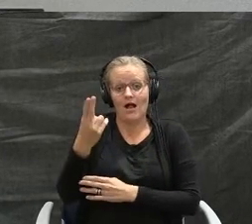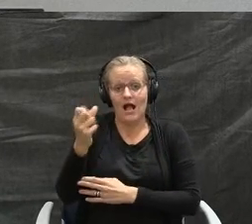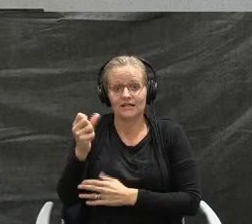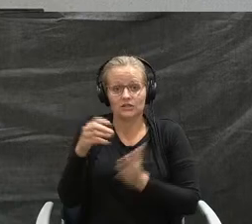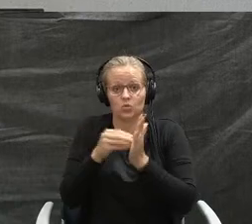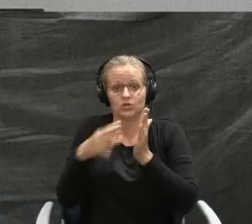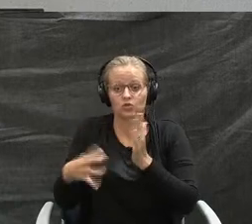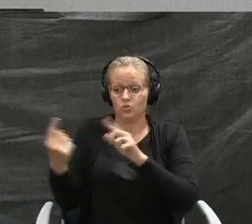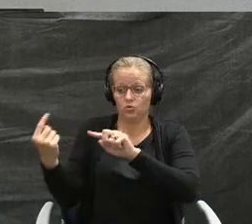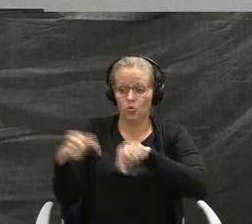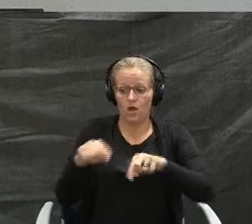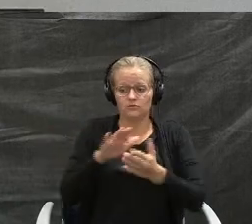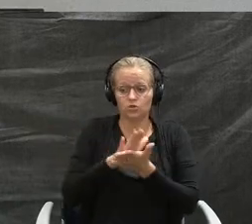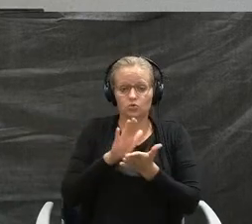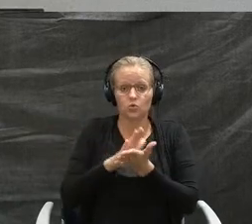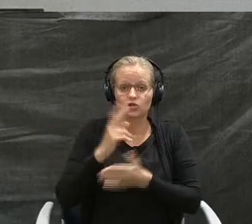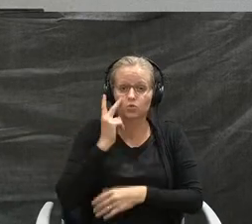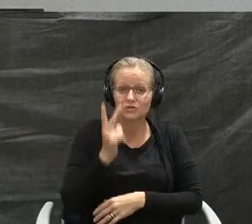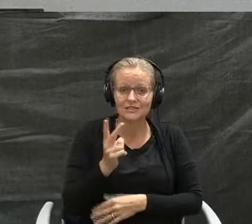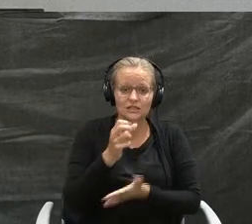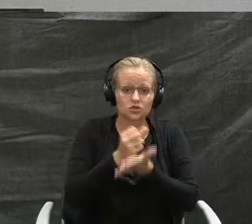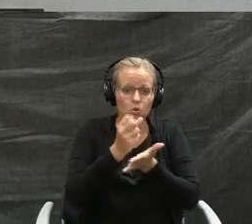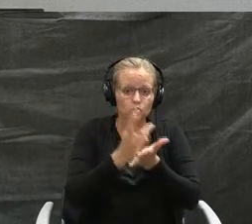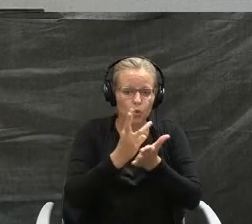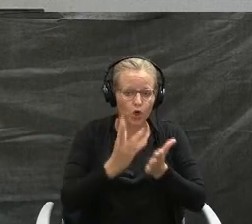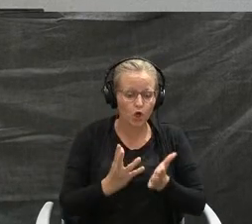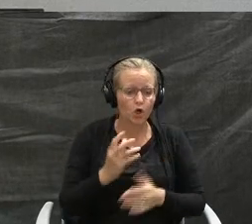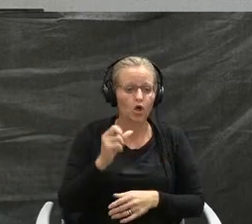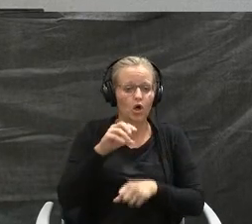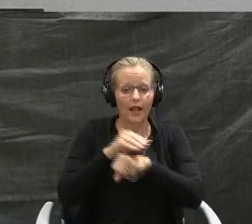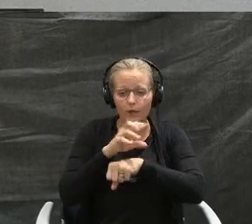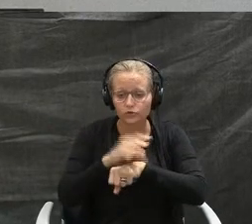social worker or other professional to do that on any